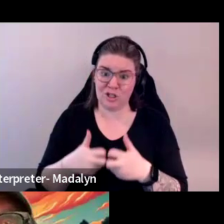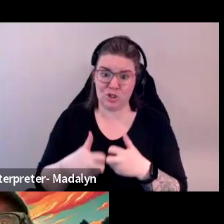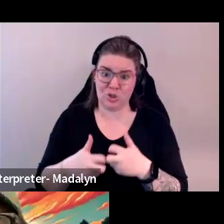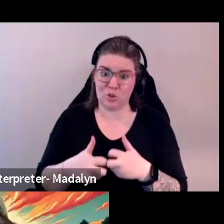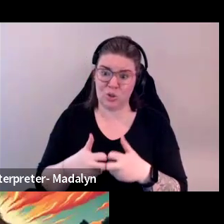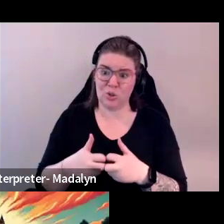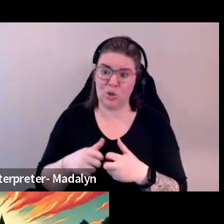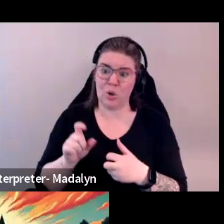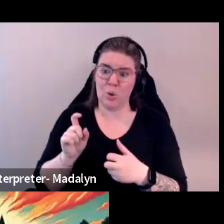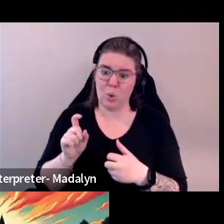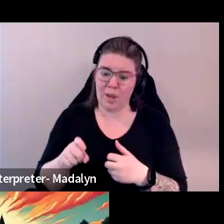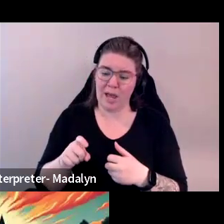Don Posh: down into the